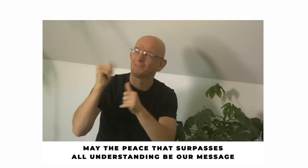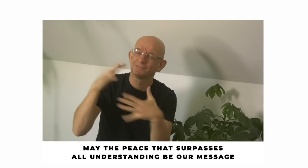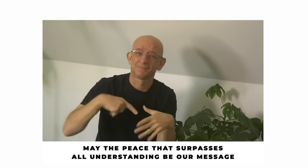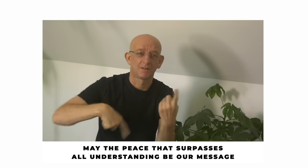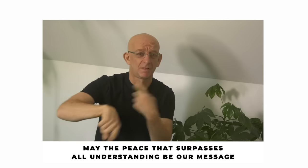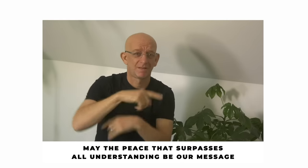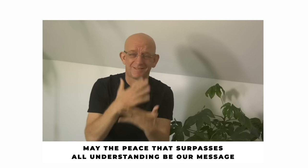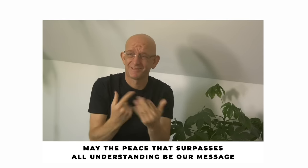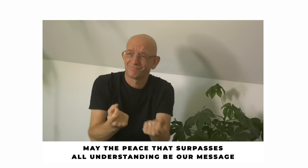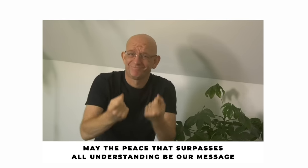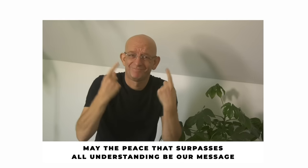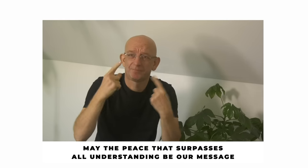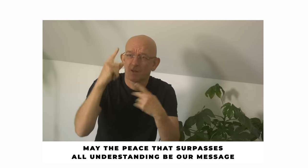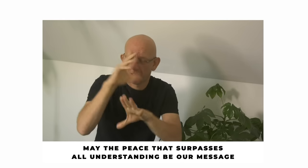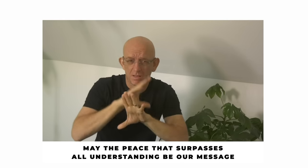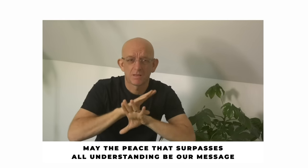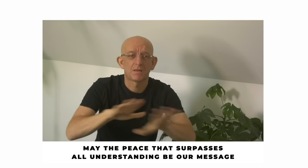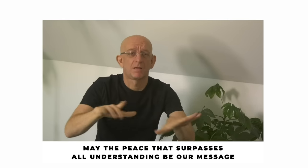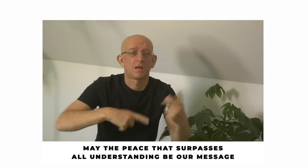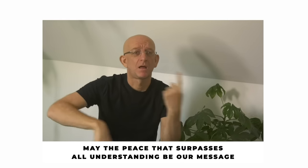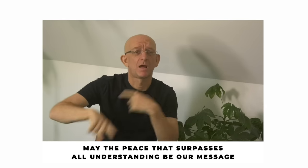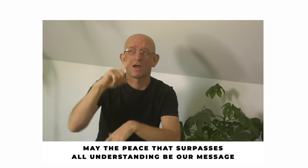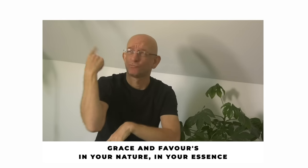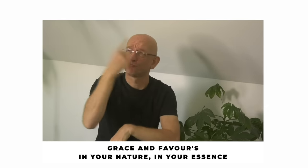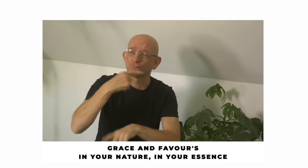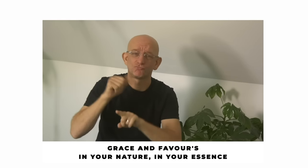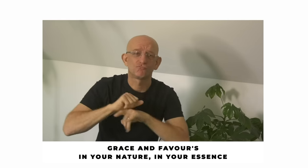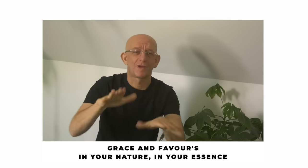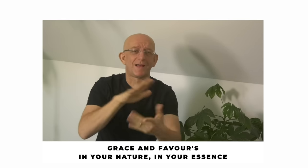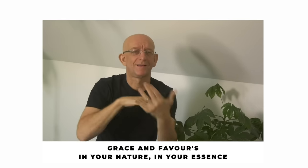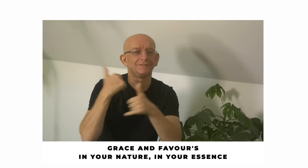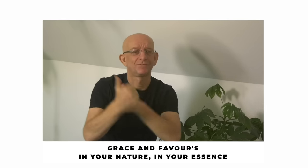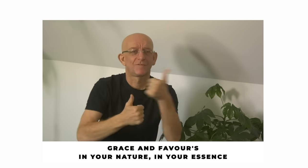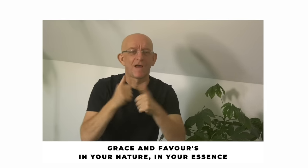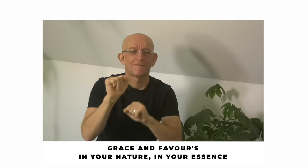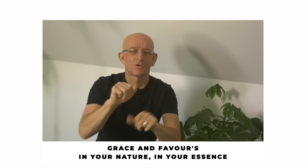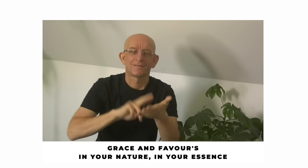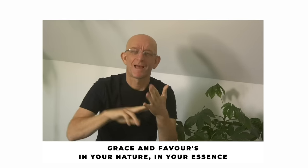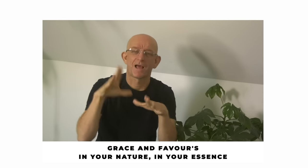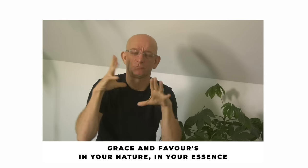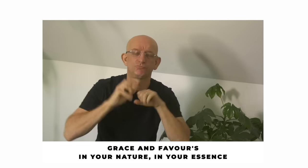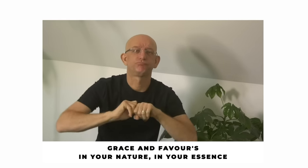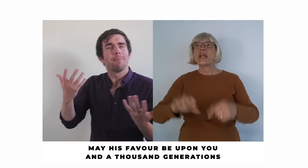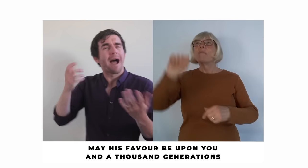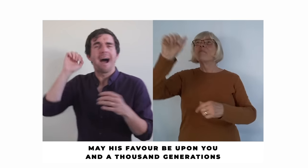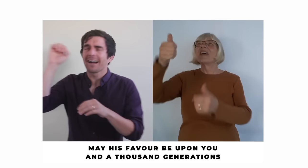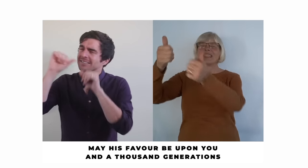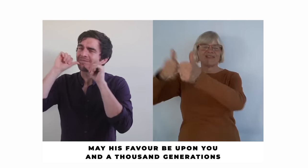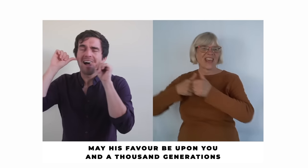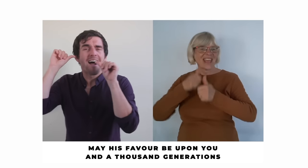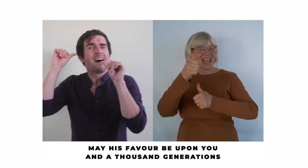May the peace that surpasses all understanding Be our message Grace and favour is in your nature, in your essence